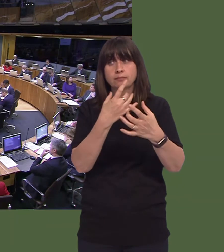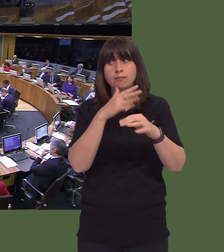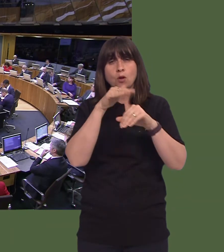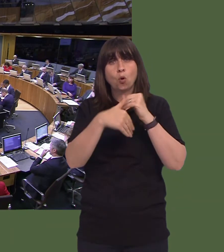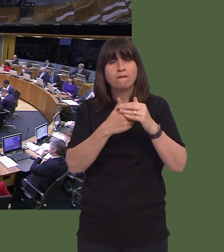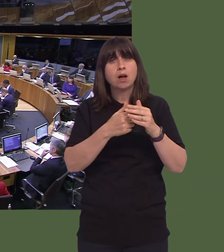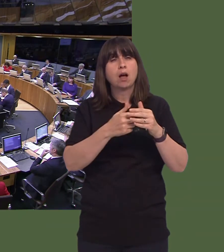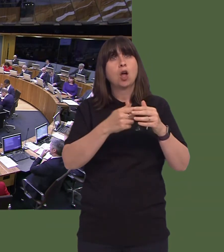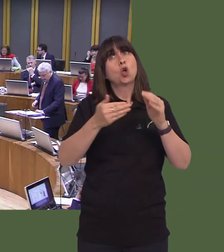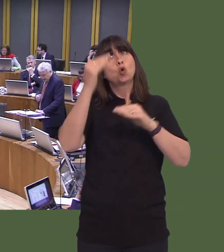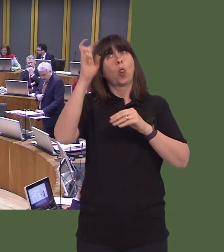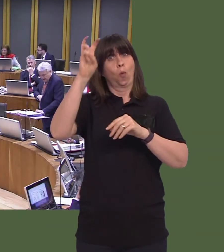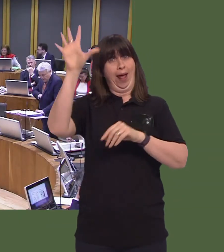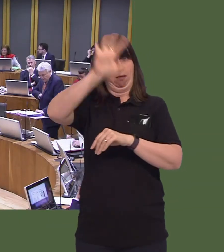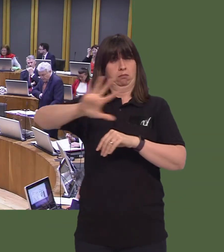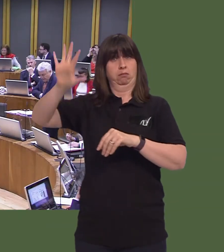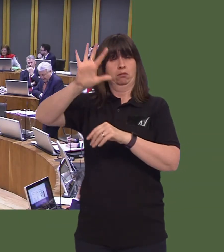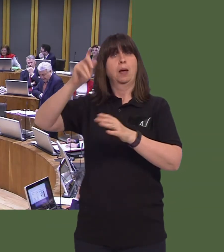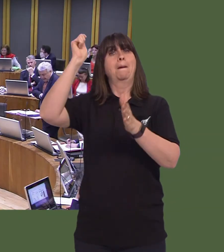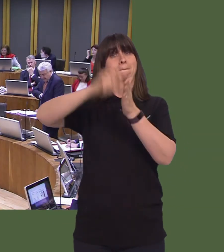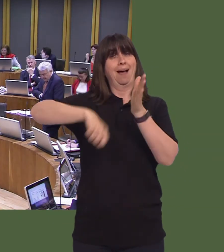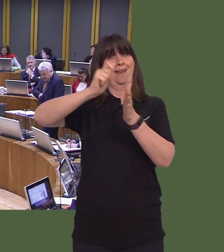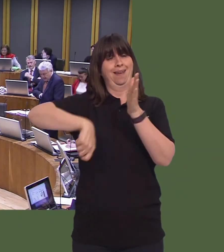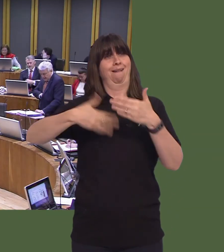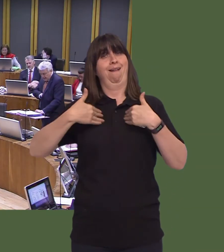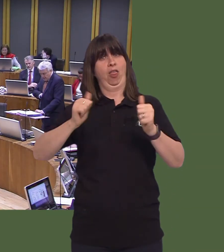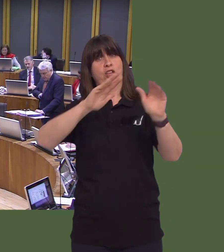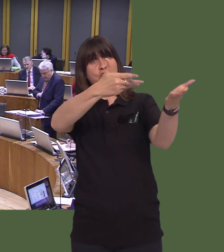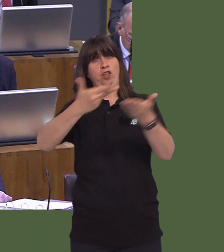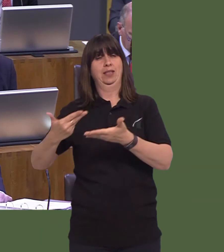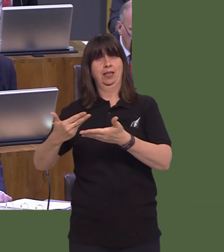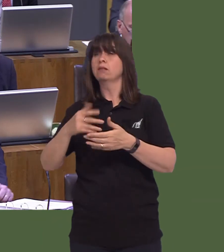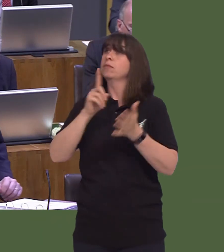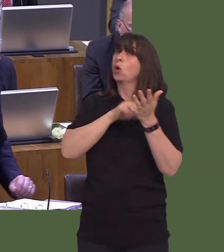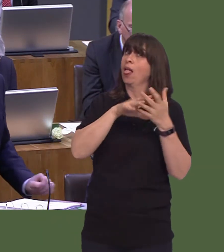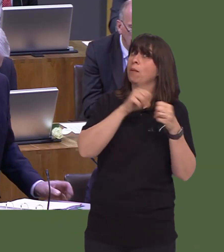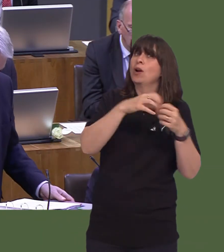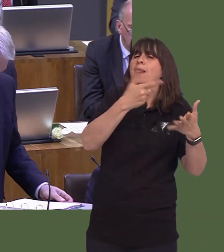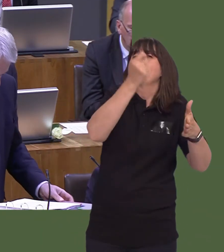Llyr Gruffydd AM: 8. A wnaiff y Prif Weinidog ddatganiad am gaffael gwasanaethau iechyd yn Ngogledd Cymru?